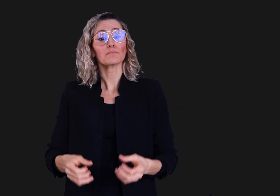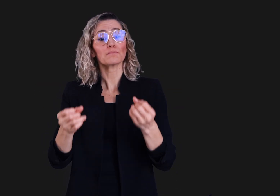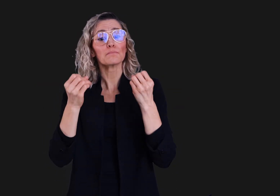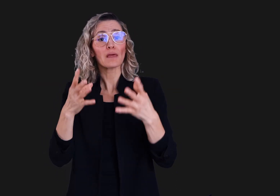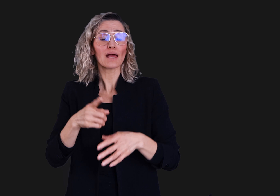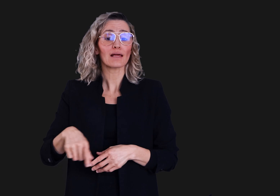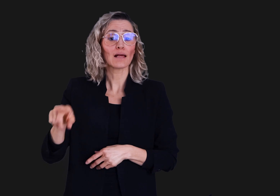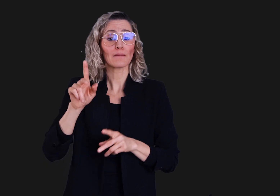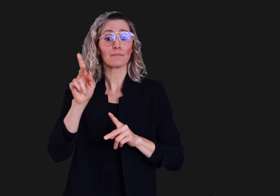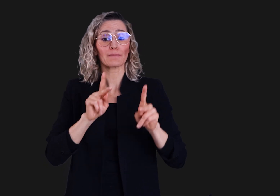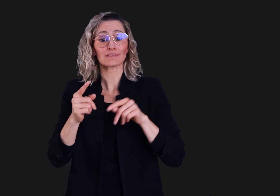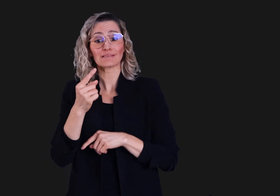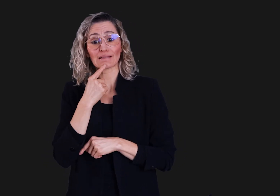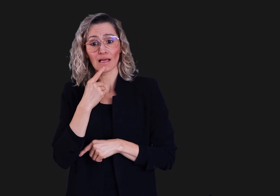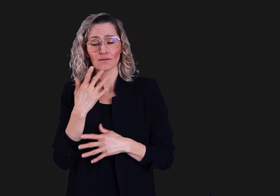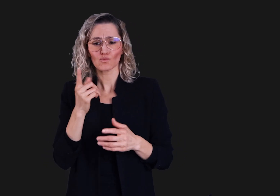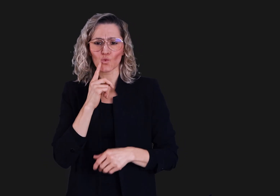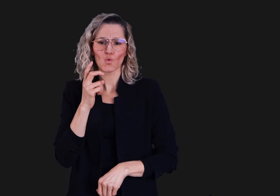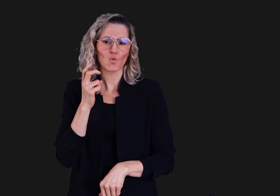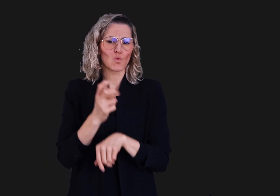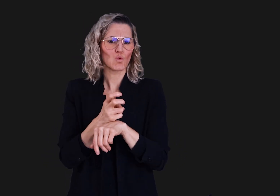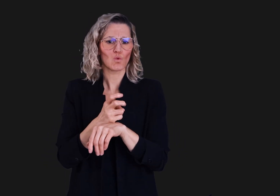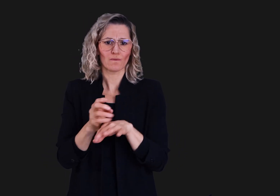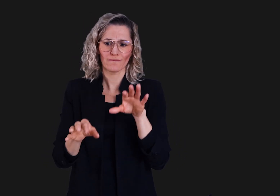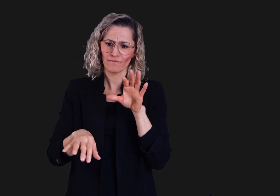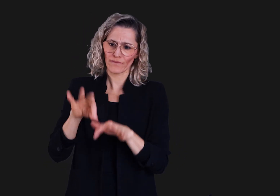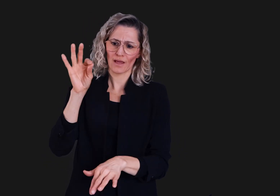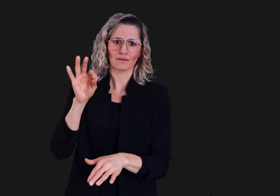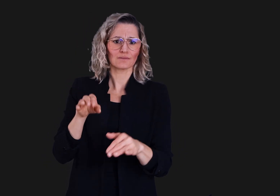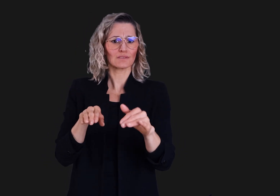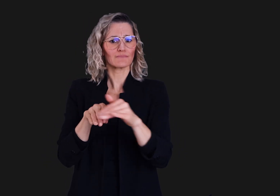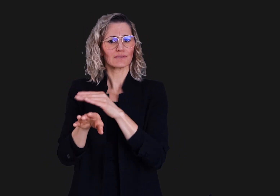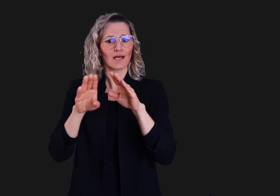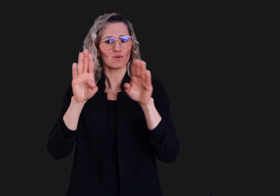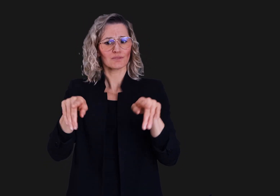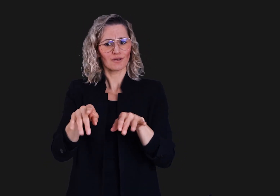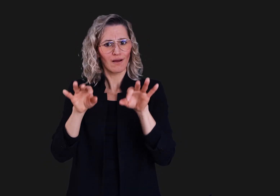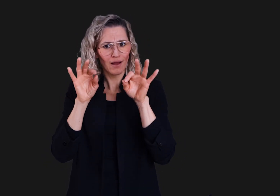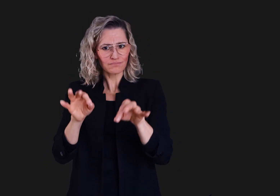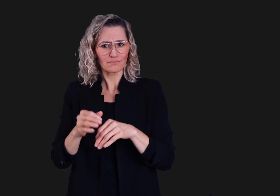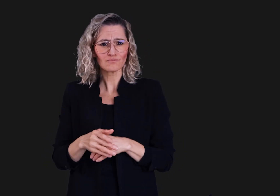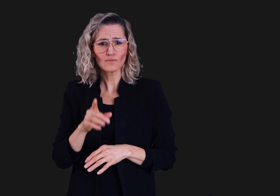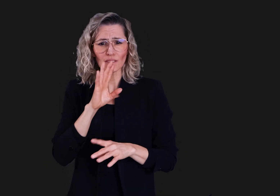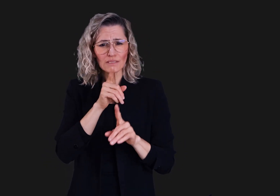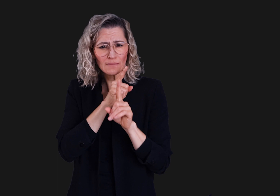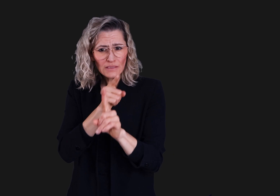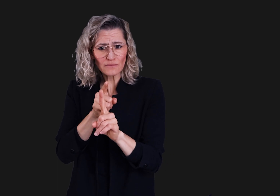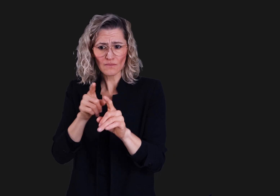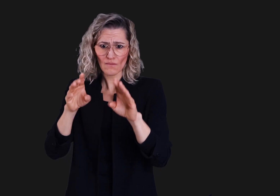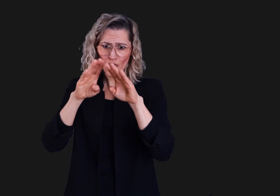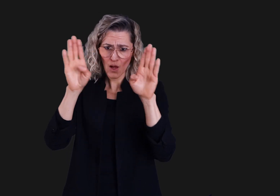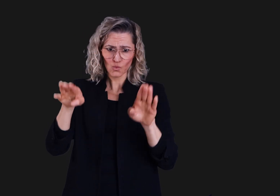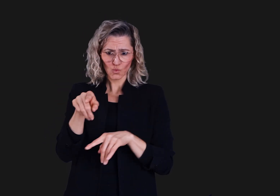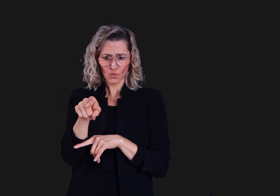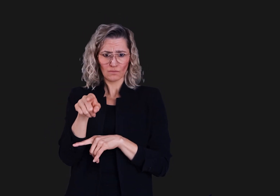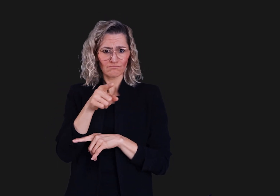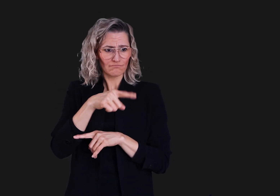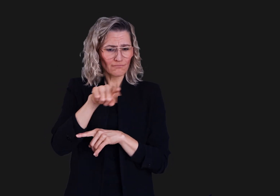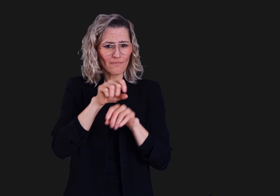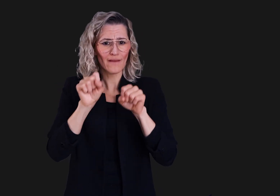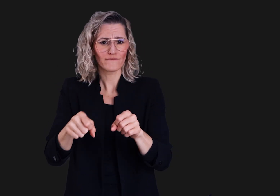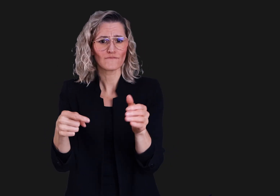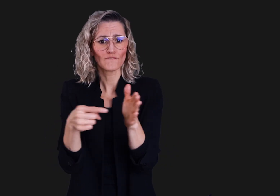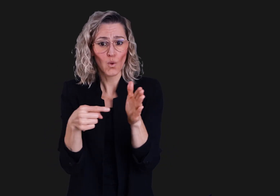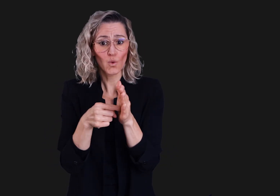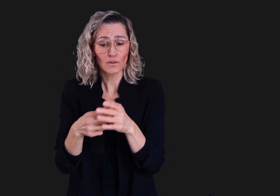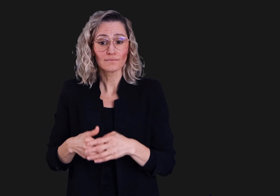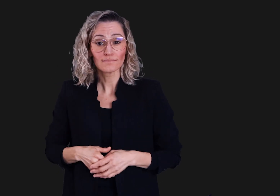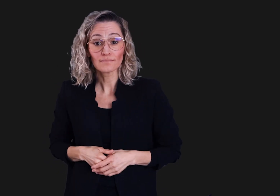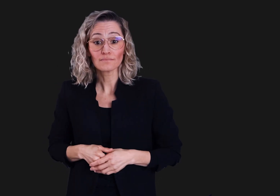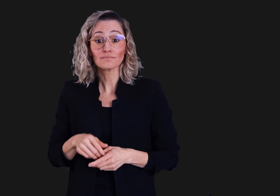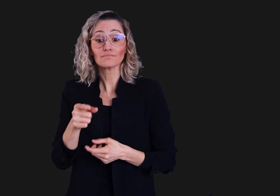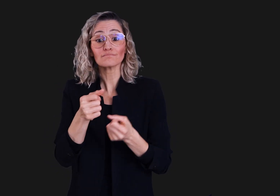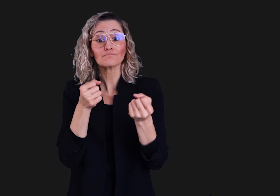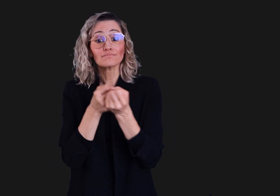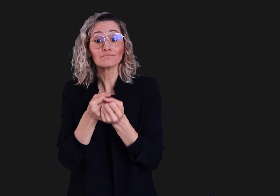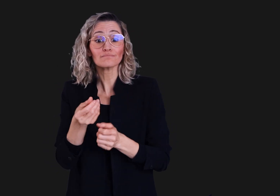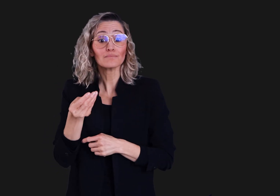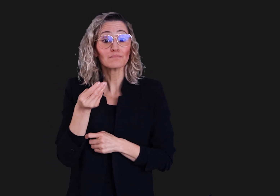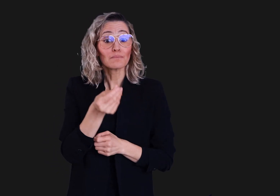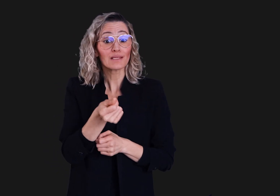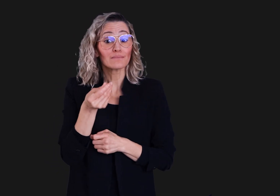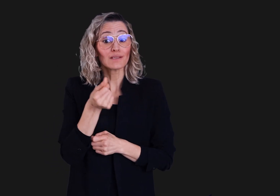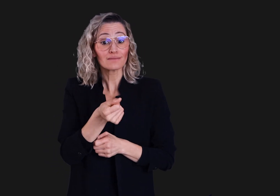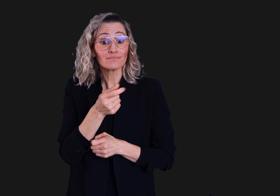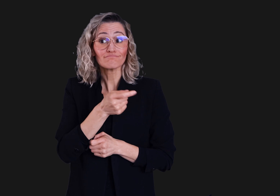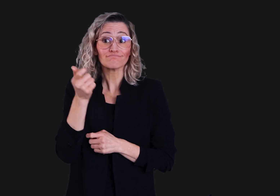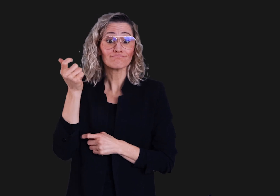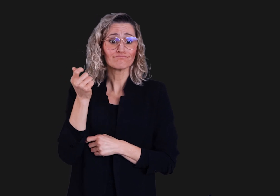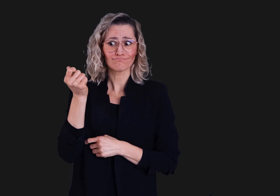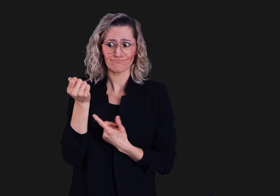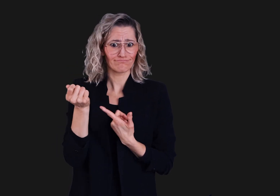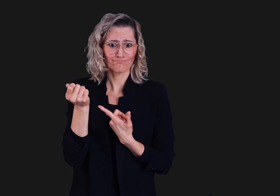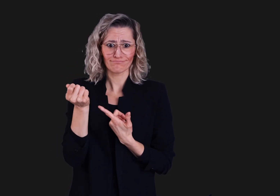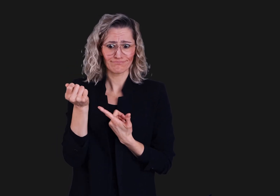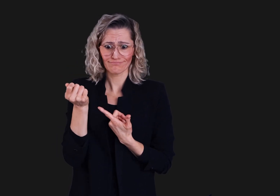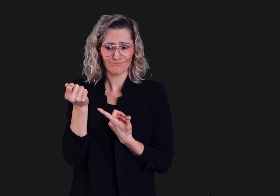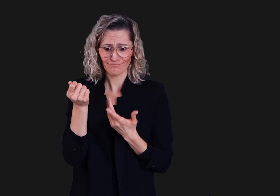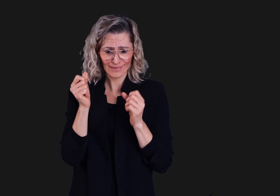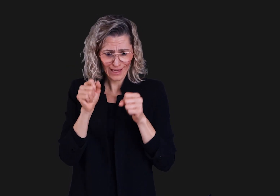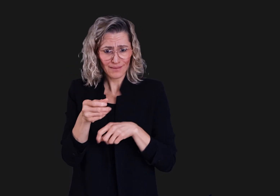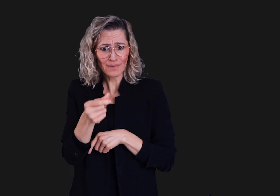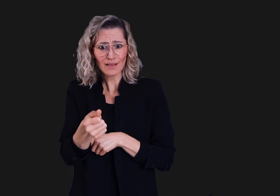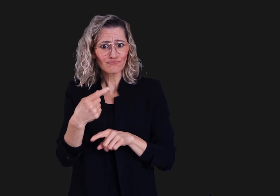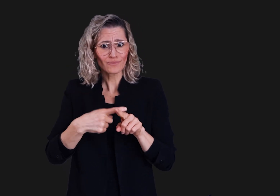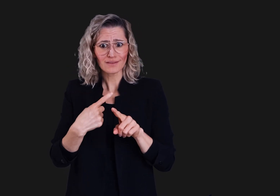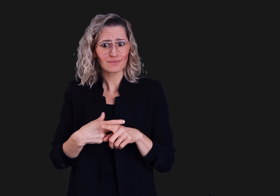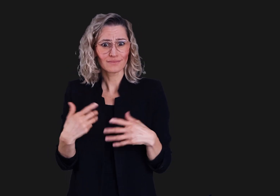Many people said that it is hard to find accessible housing. Especially housing they can afford. Support payments barely cover rent.